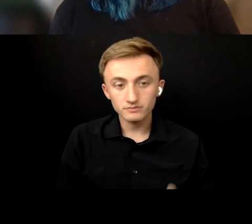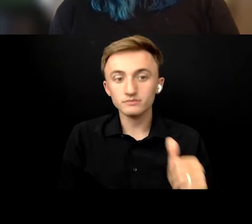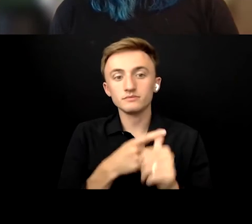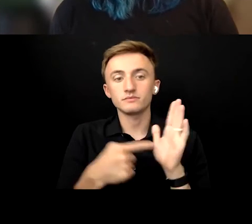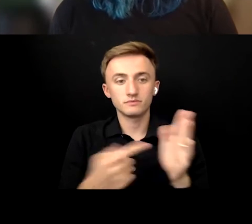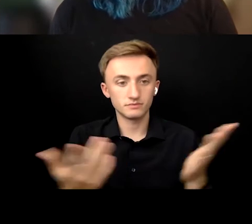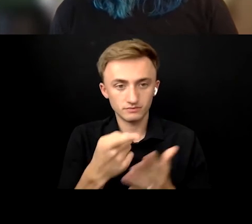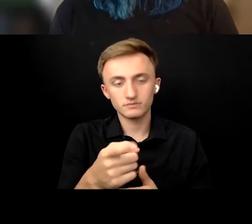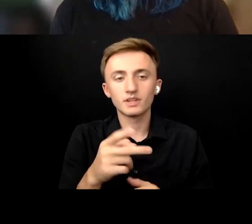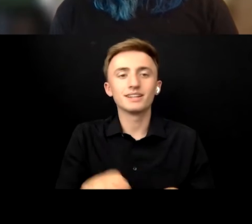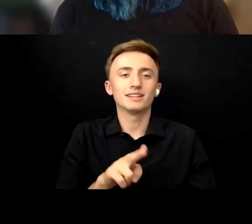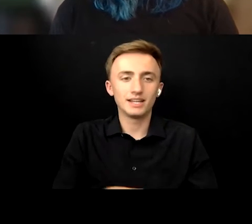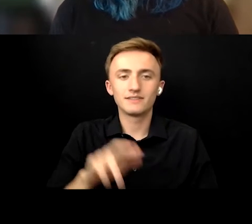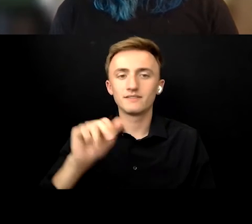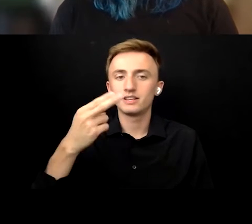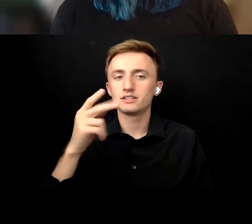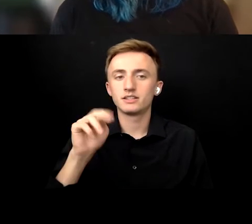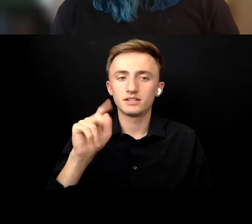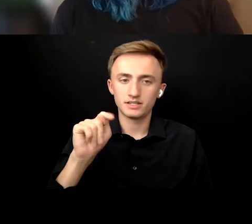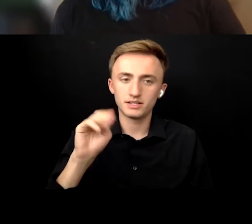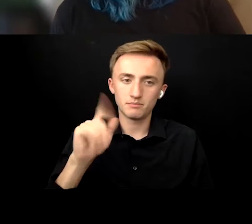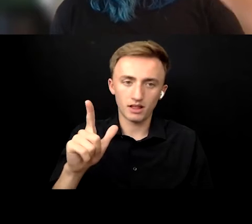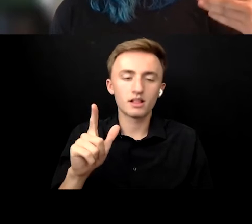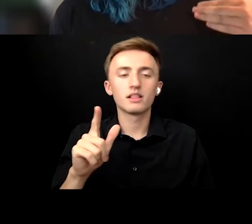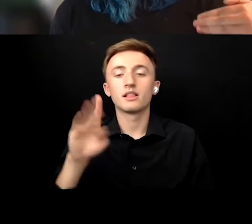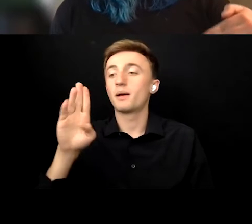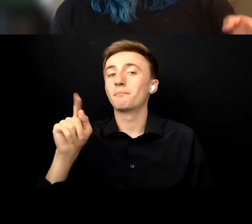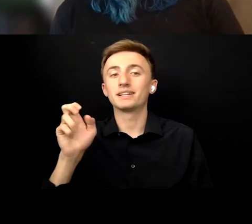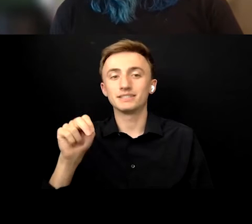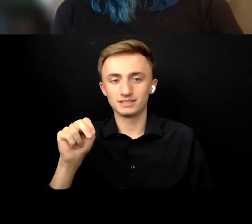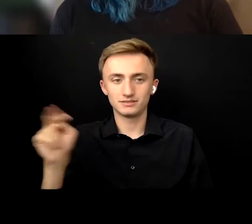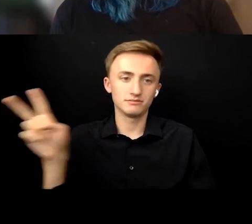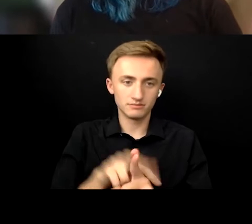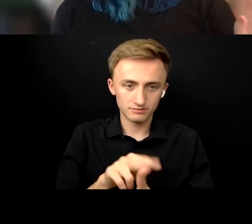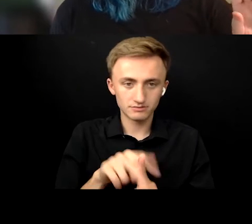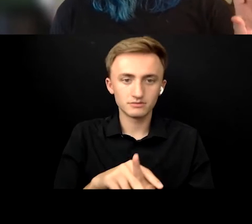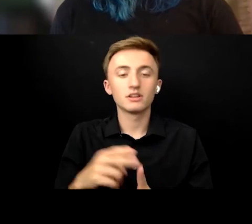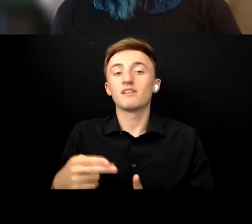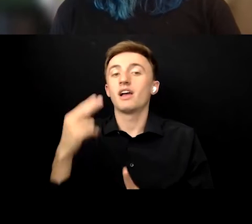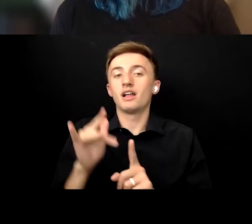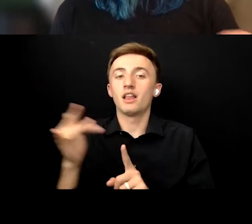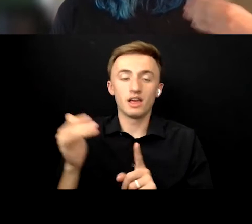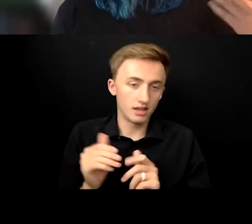native HTML implementation of a button. We have highlighted this in chrome DevTools,